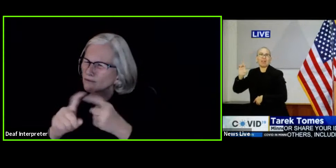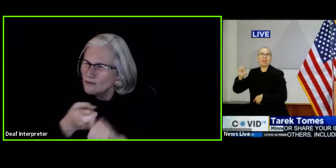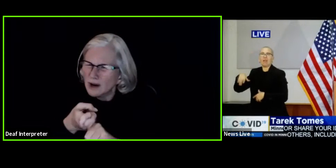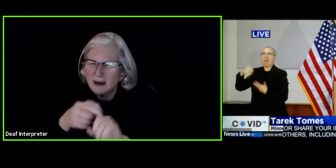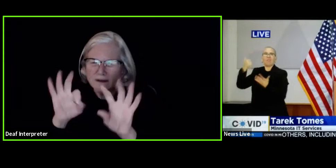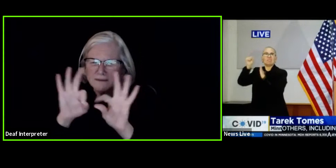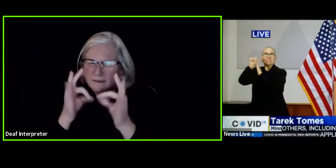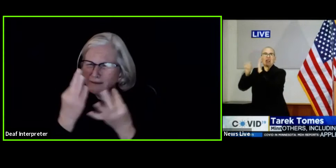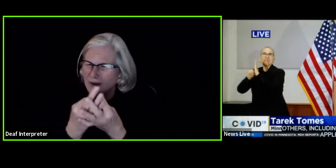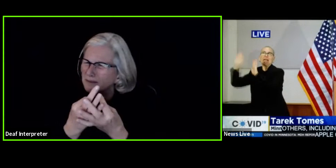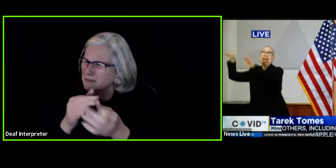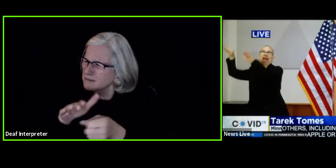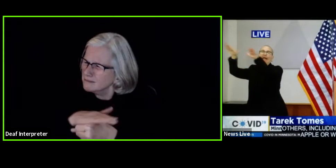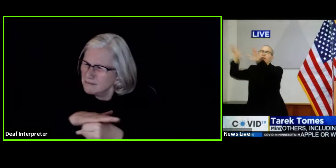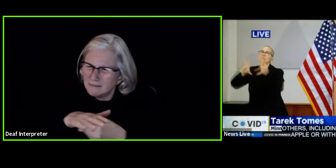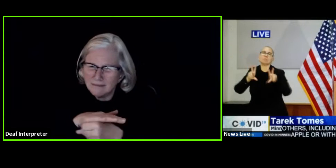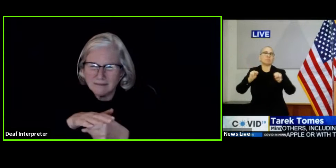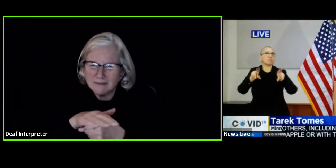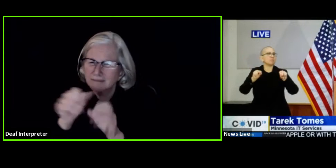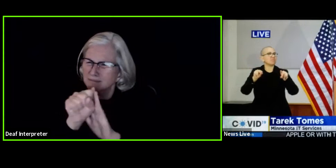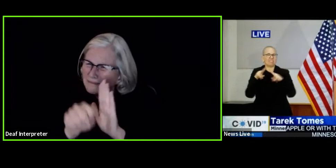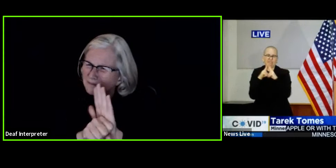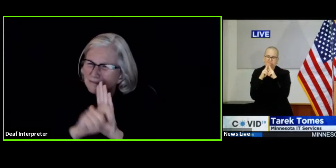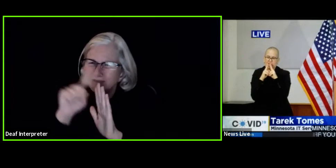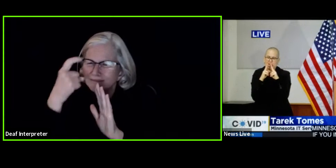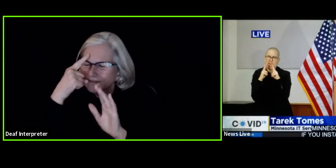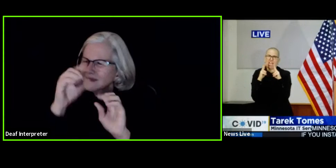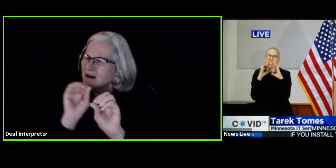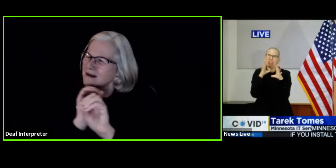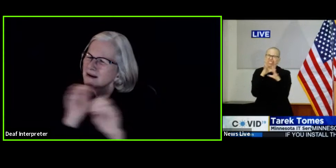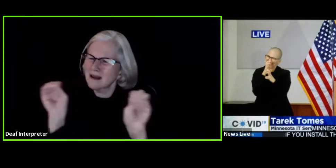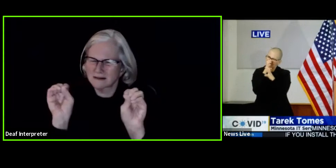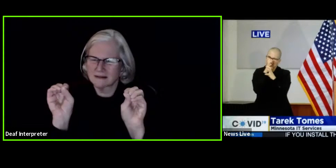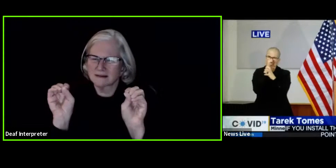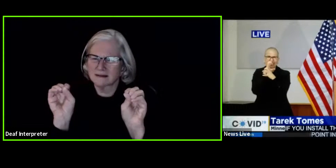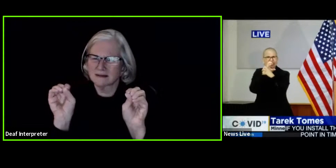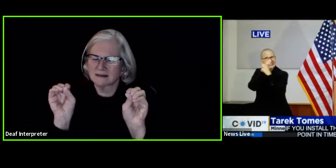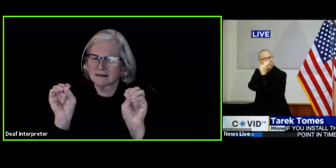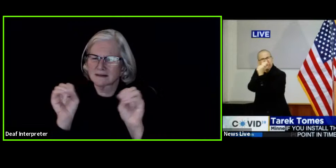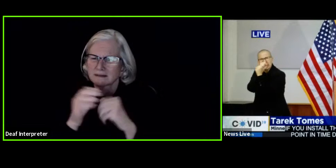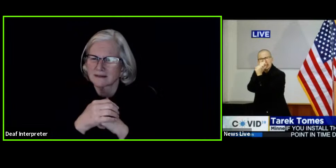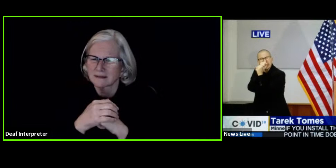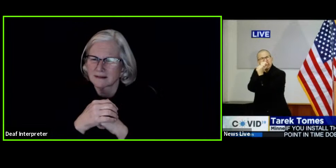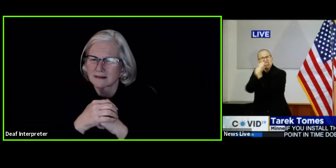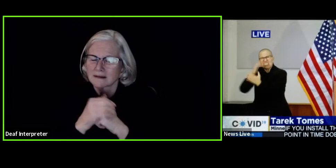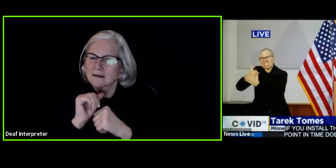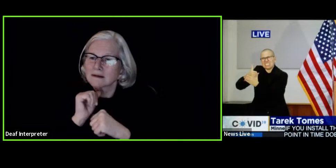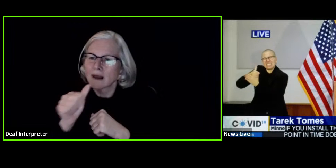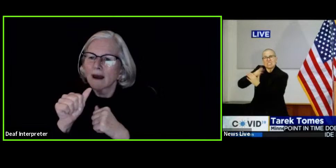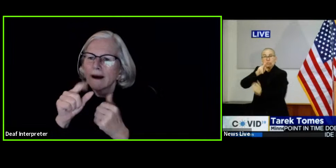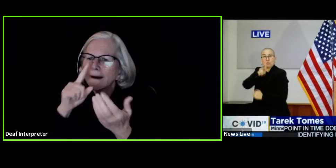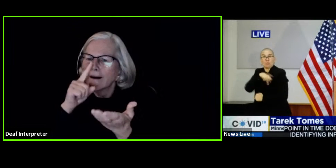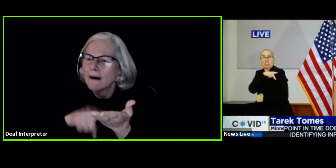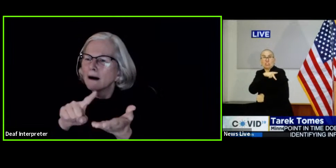IT NEVER ACCESSES PERSONAL INFORMATION ON YOUR PHONE SUCH AS YOUR CONTACT INFORMATION